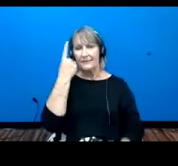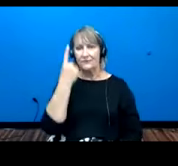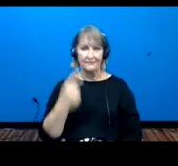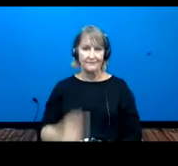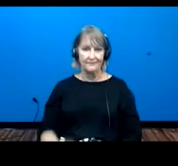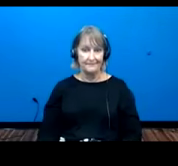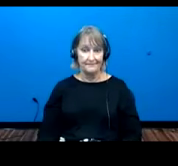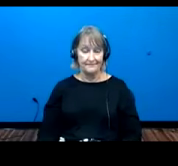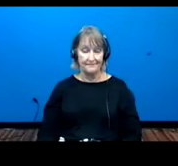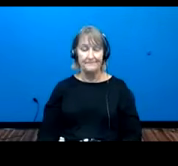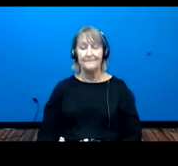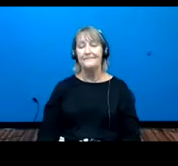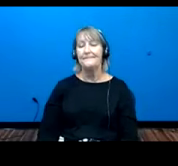And we’ll move to the next.